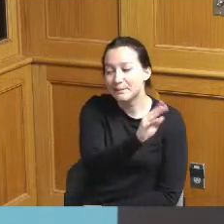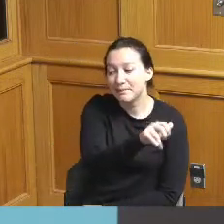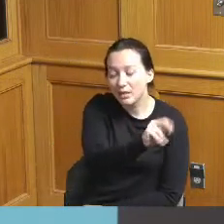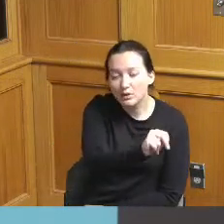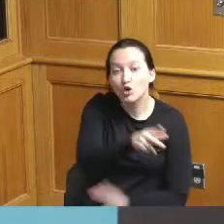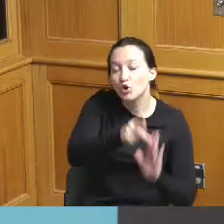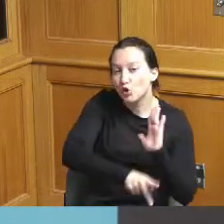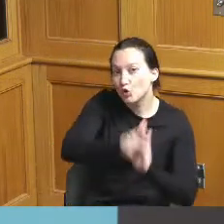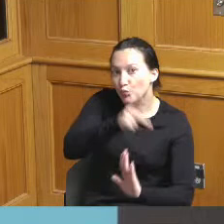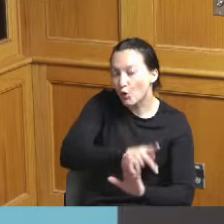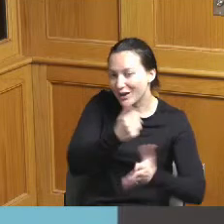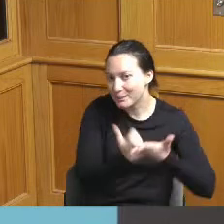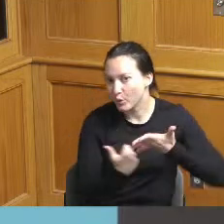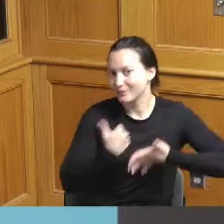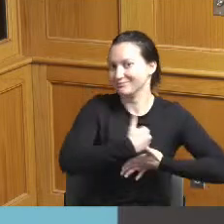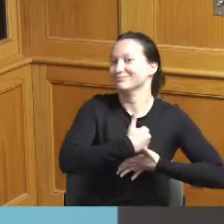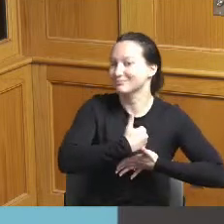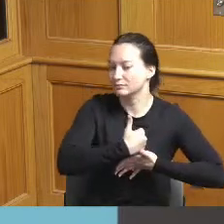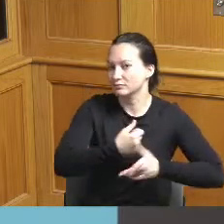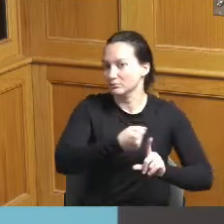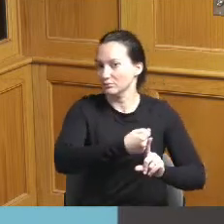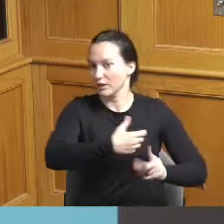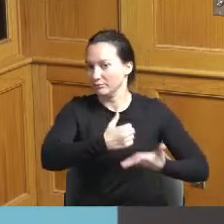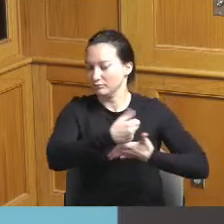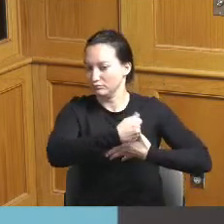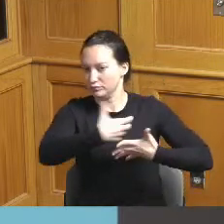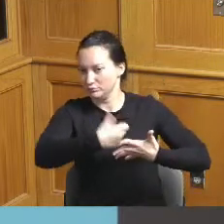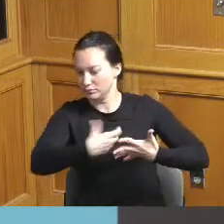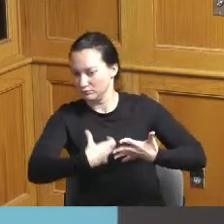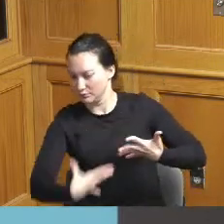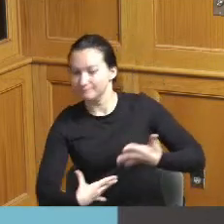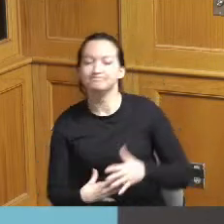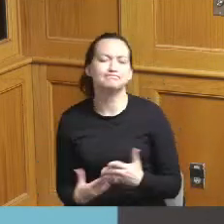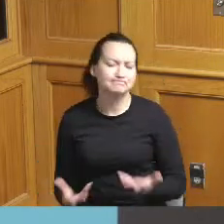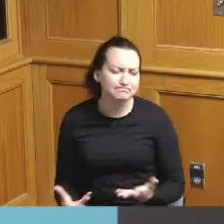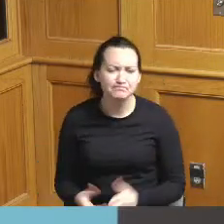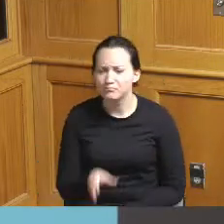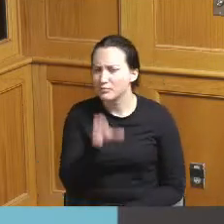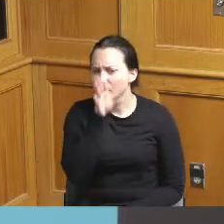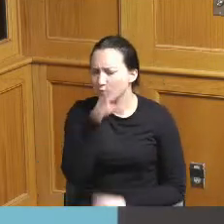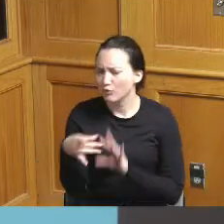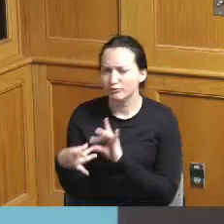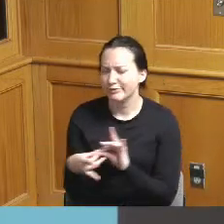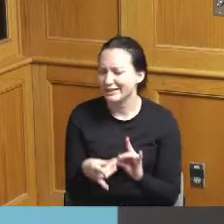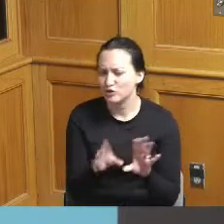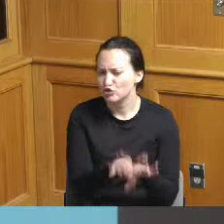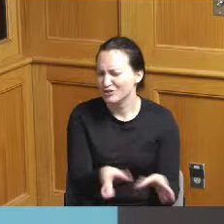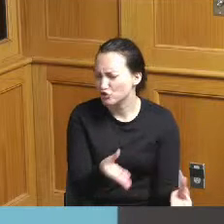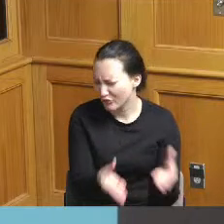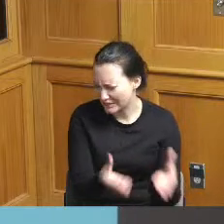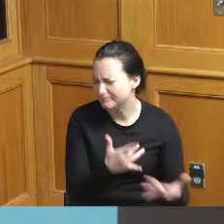program priorities expansion and that's directly related mostly to Children's Services Program and